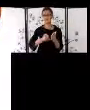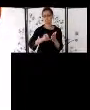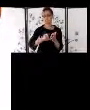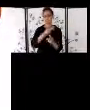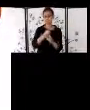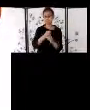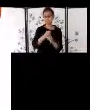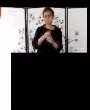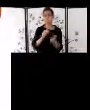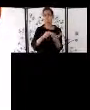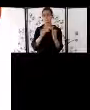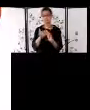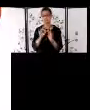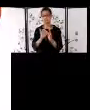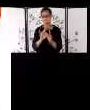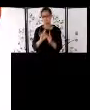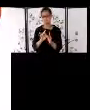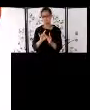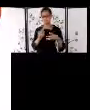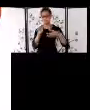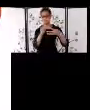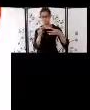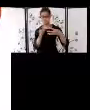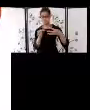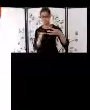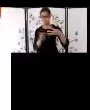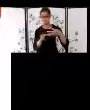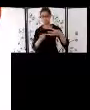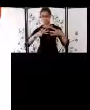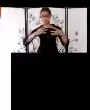parts of the application which I will speak about in a moment.